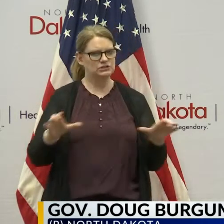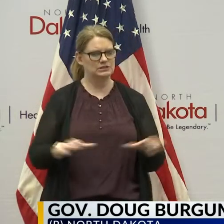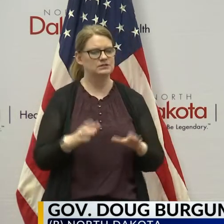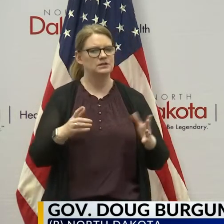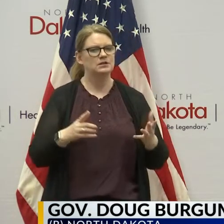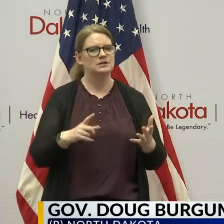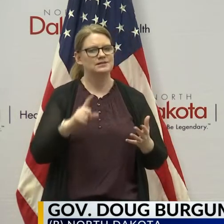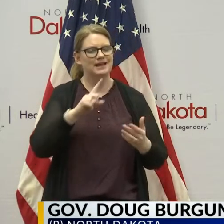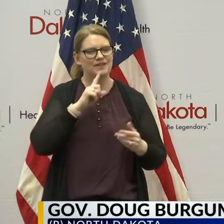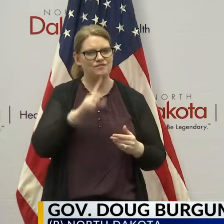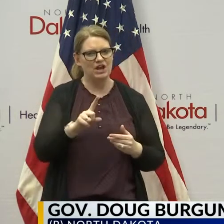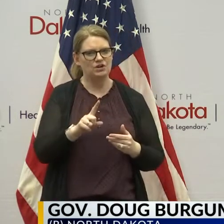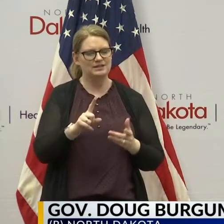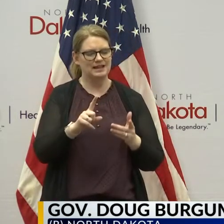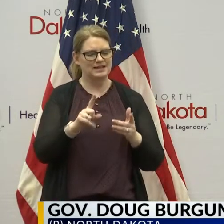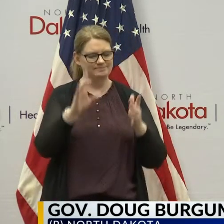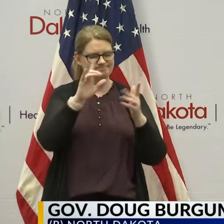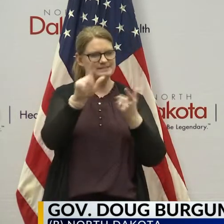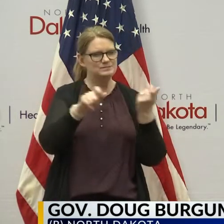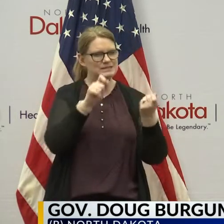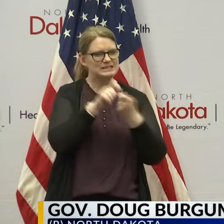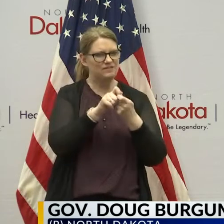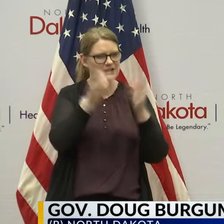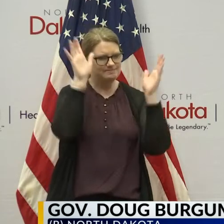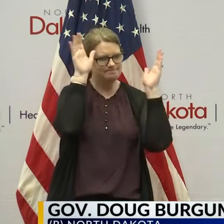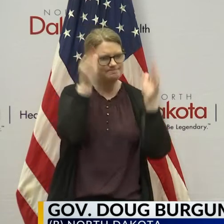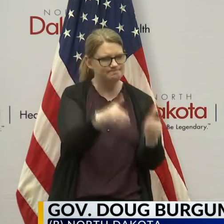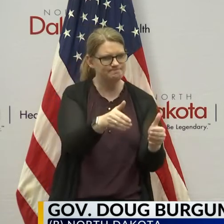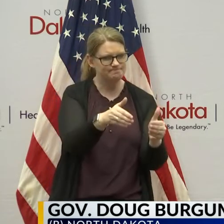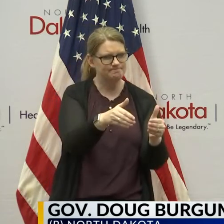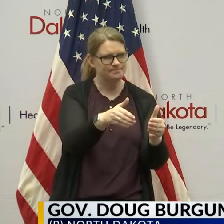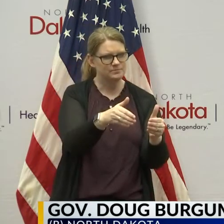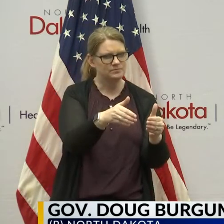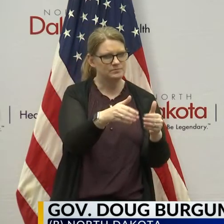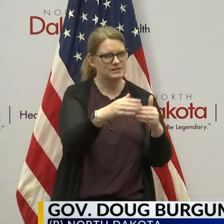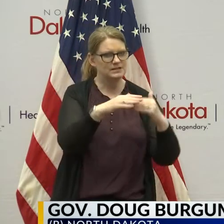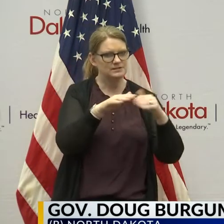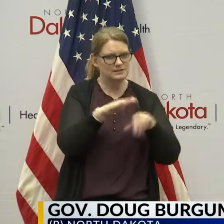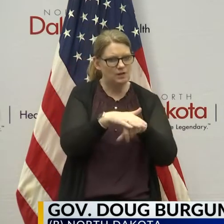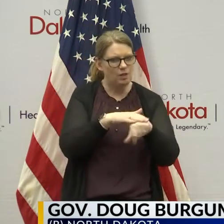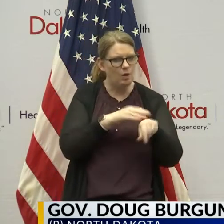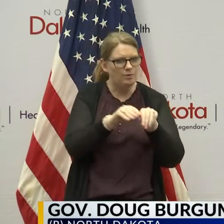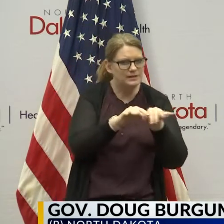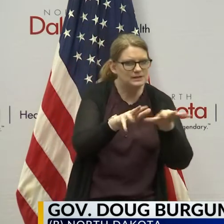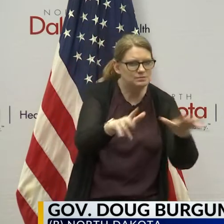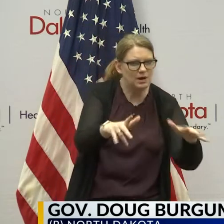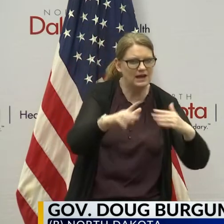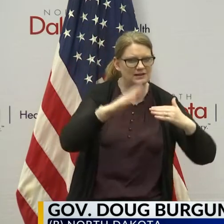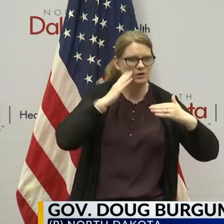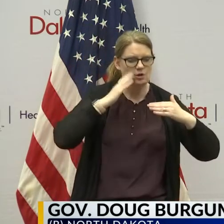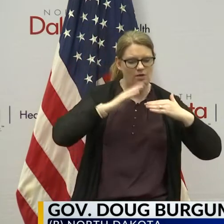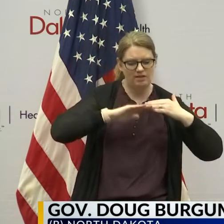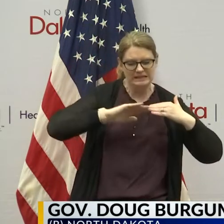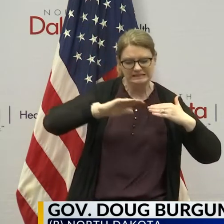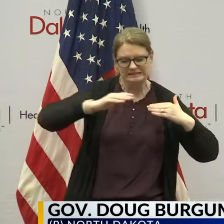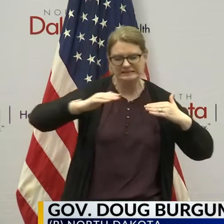AS WE DID YESTERDAY WE HAD A FEW EXECUTIVE ACTIONS THAT HELPED US TAKE SMART TARGETED